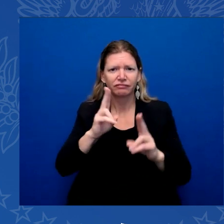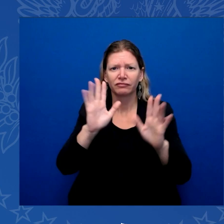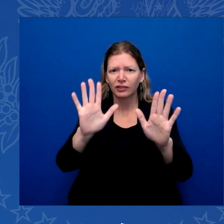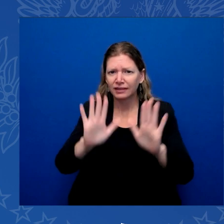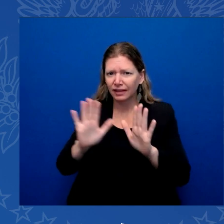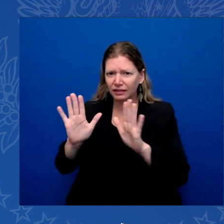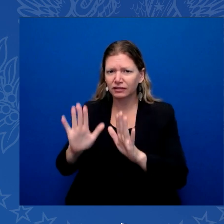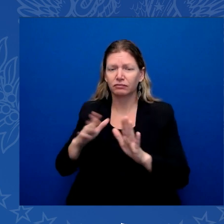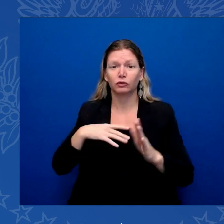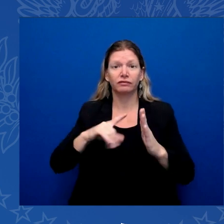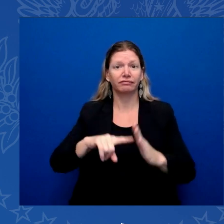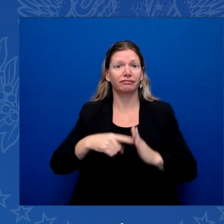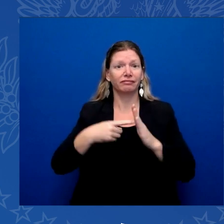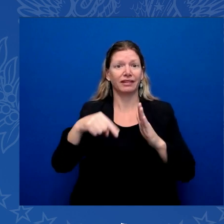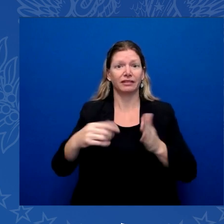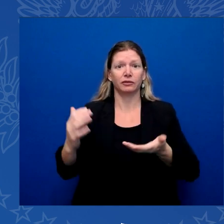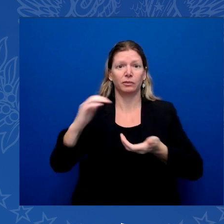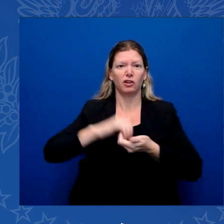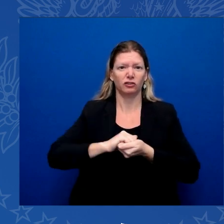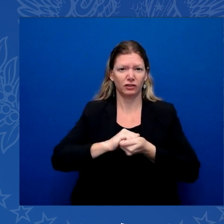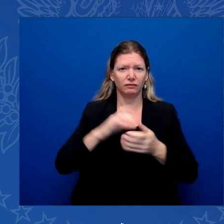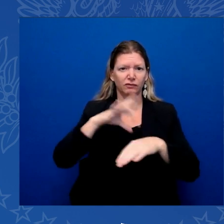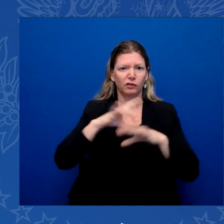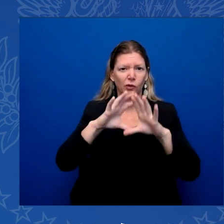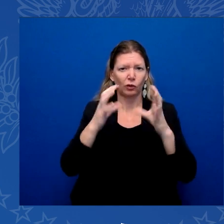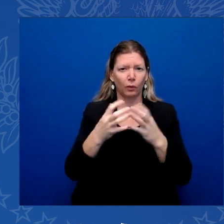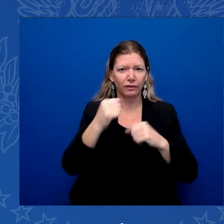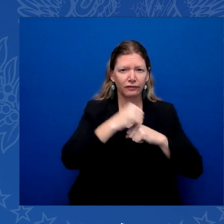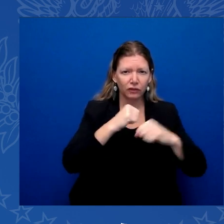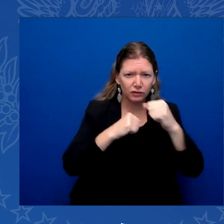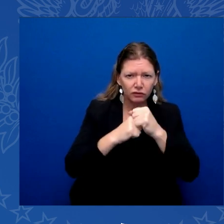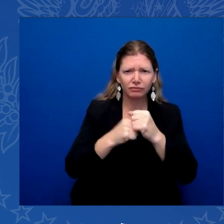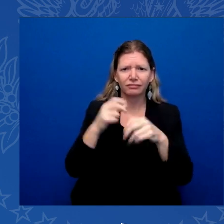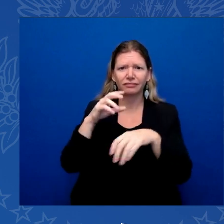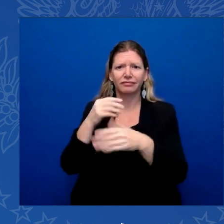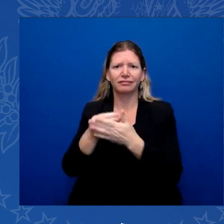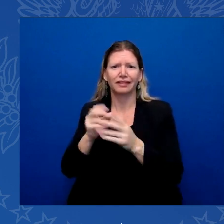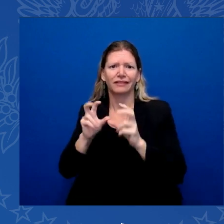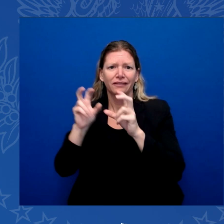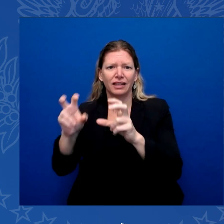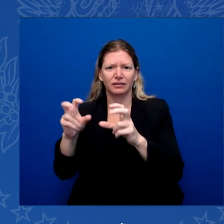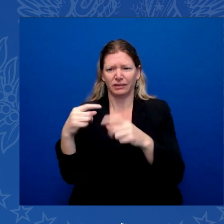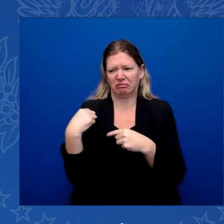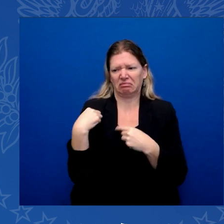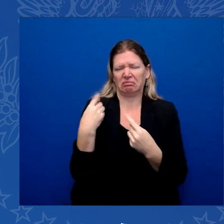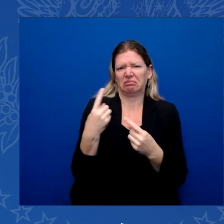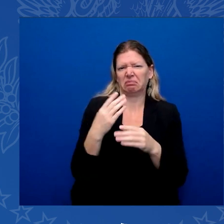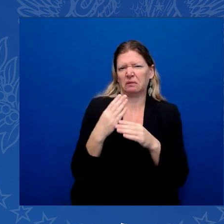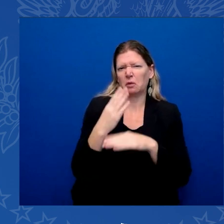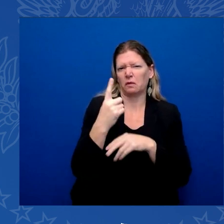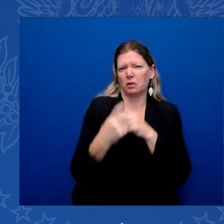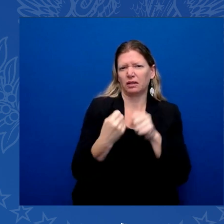Investment, just over a year ago, we committed to building better infrastructure for better future